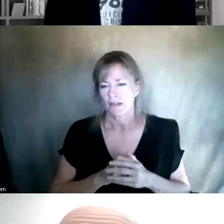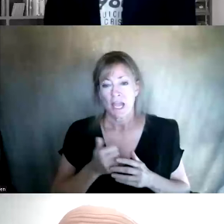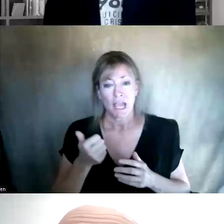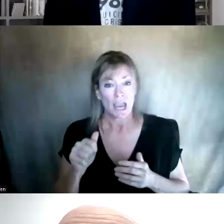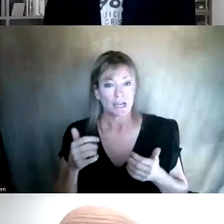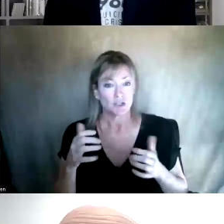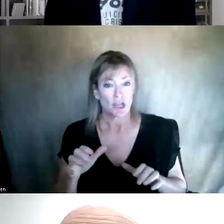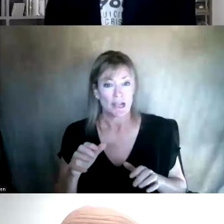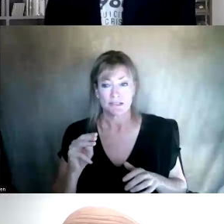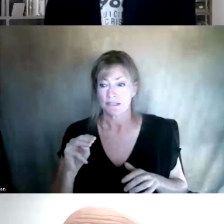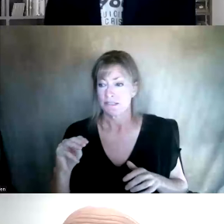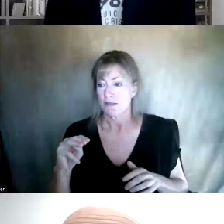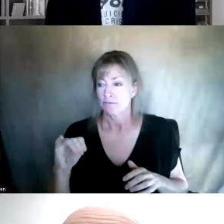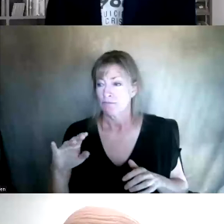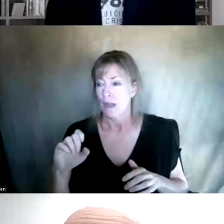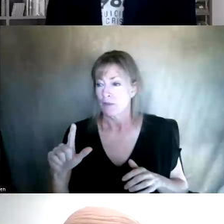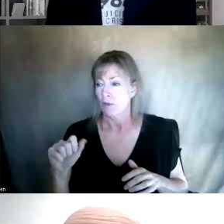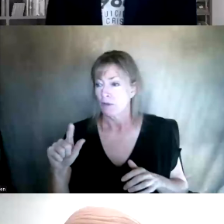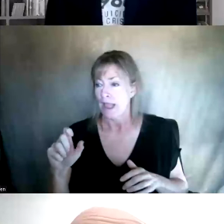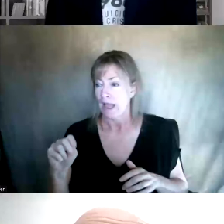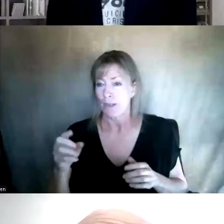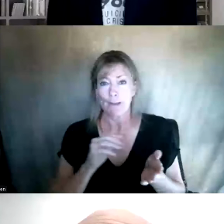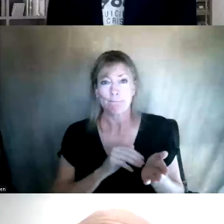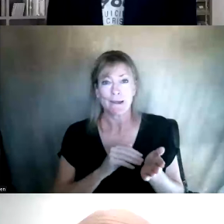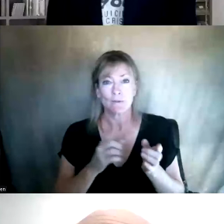IS MICHAEL ALLEN, THE MEDICAL DIRECTOR AT ROCKY MOUNTAIN CRISIS